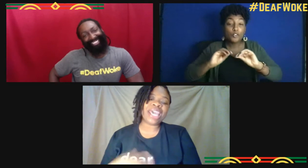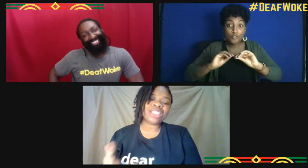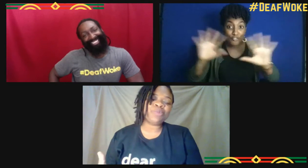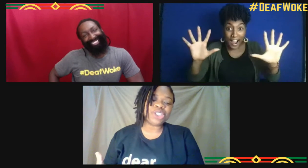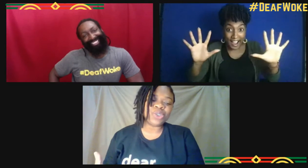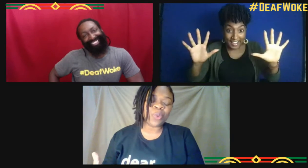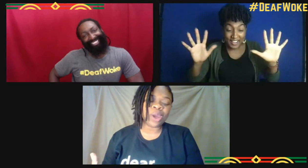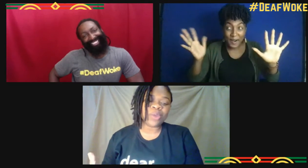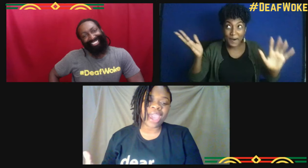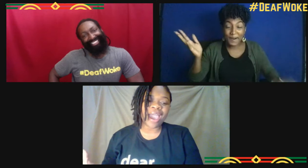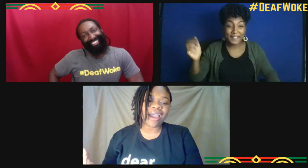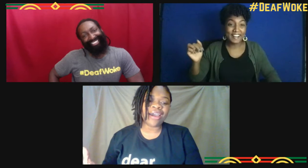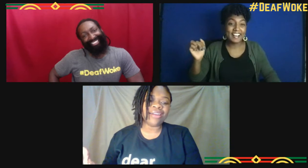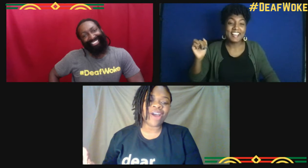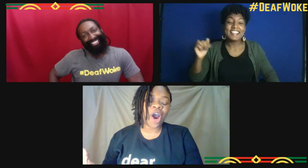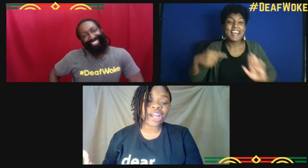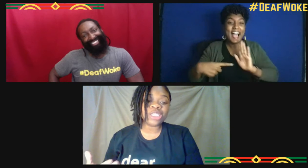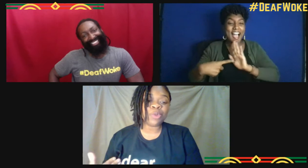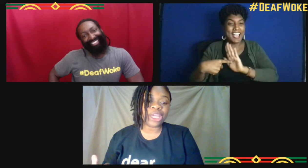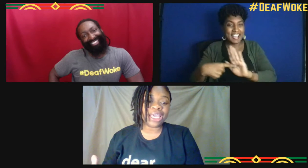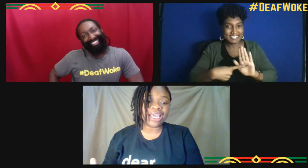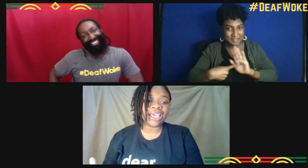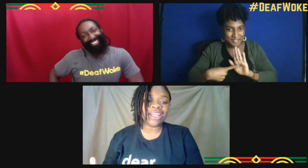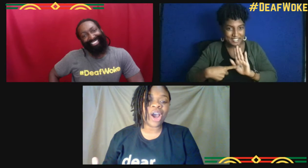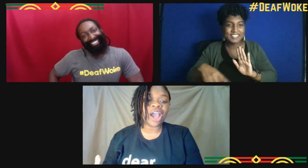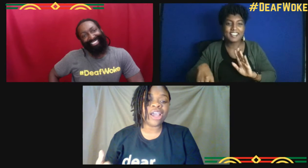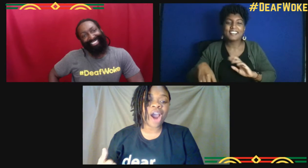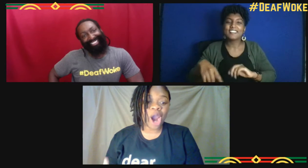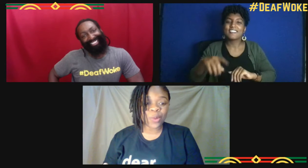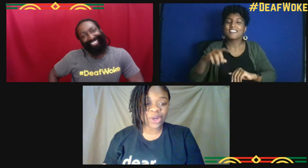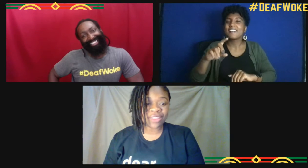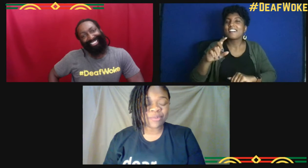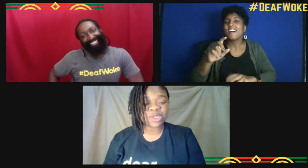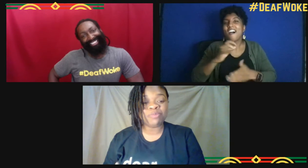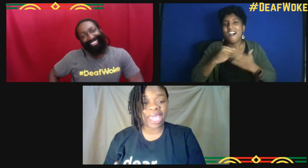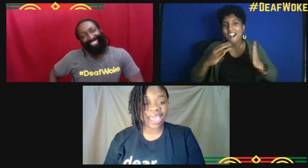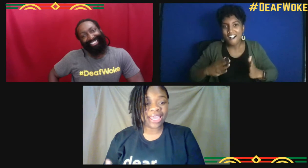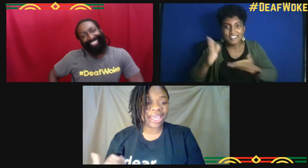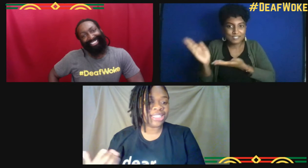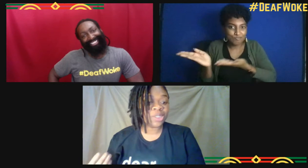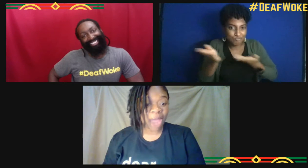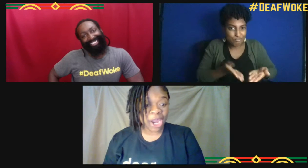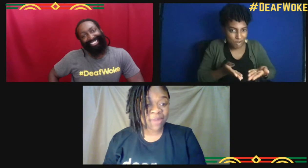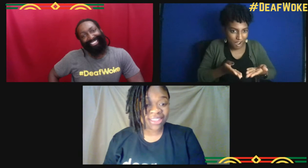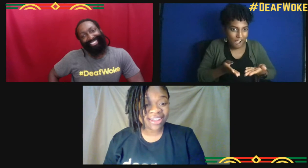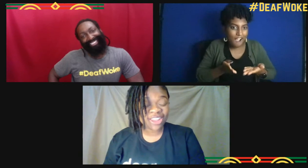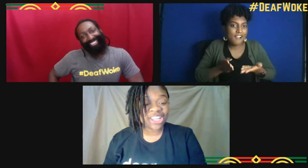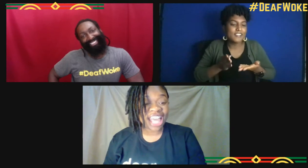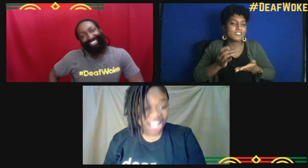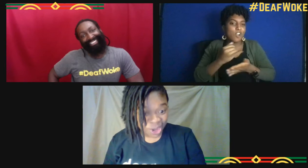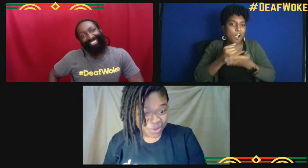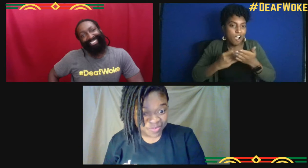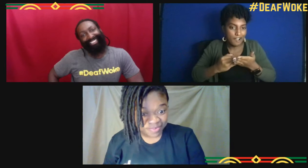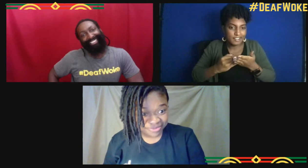It was an exhibition where we had artists bring in artwork that was made and inspired by the color yellow.